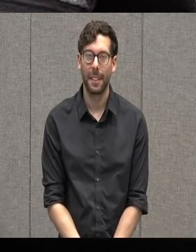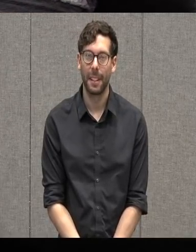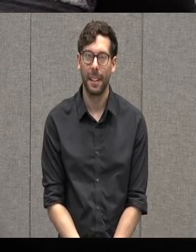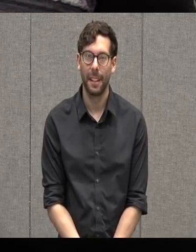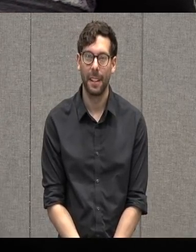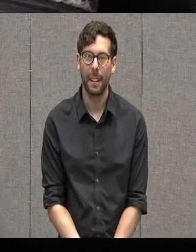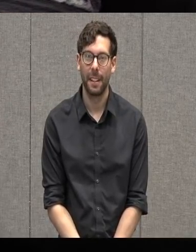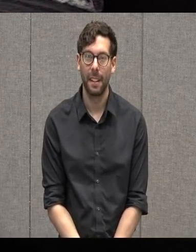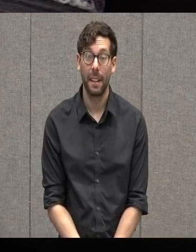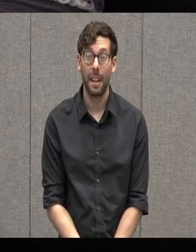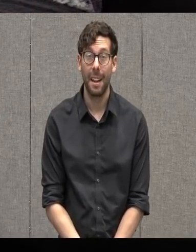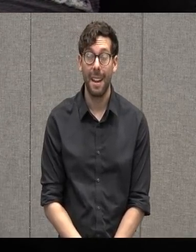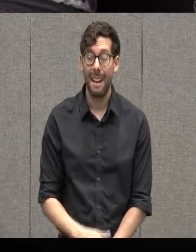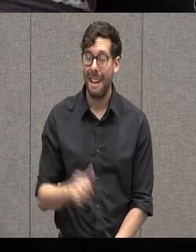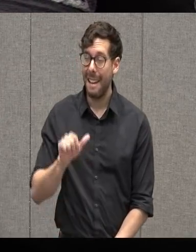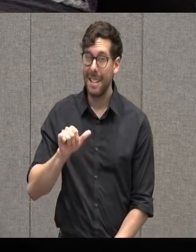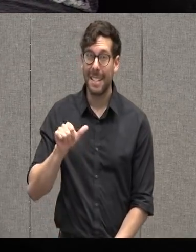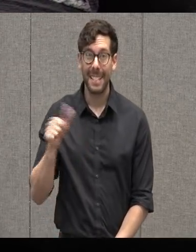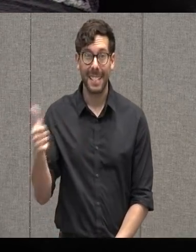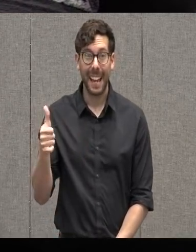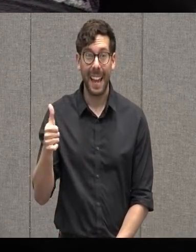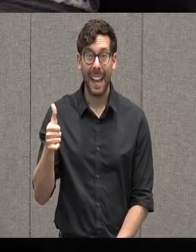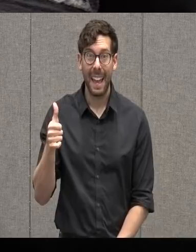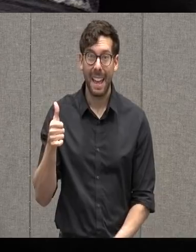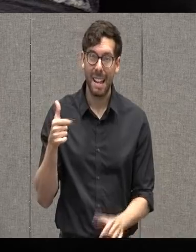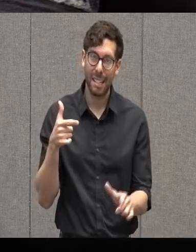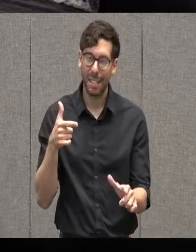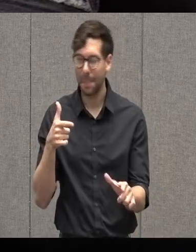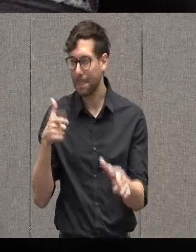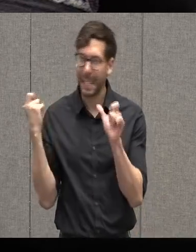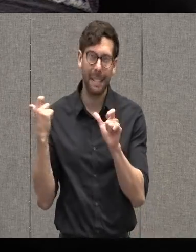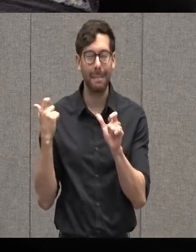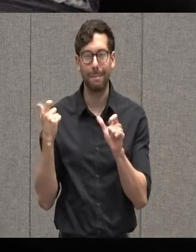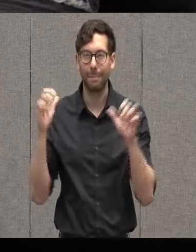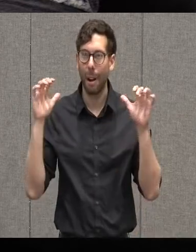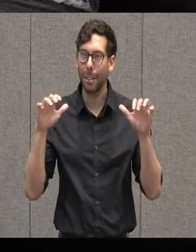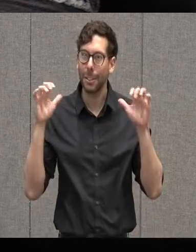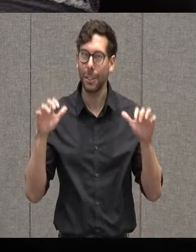10 speedy monsters run 10 monster races.